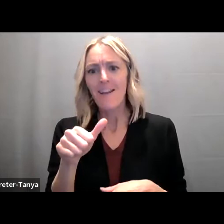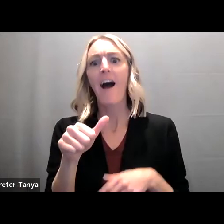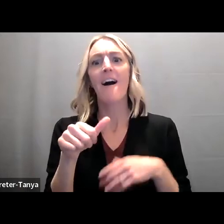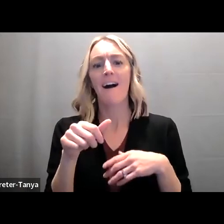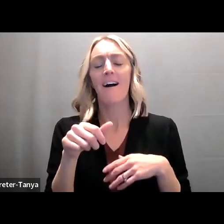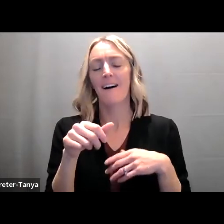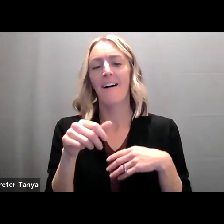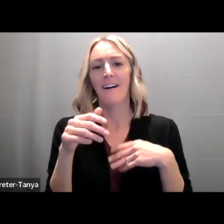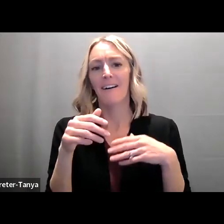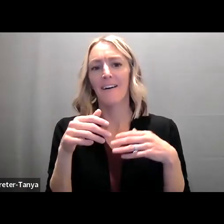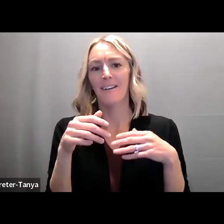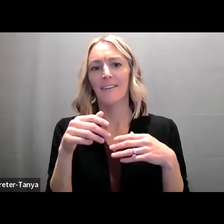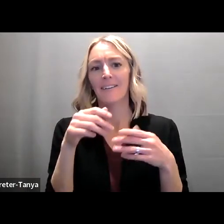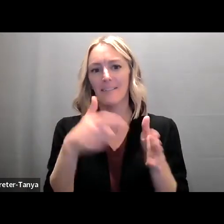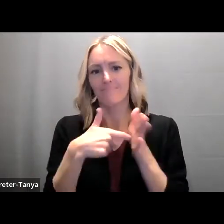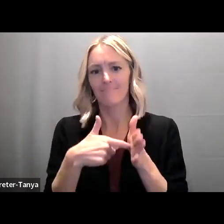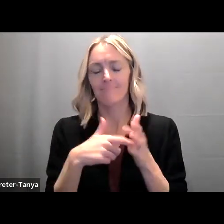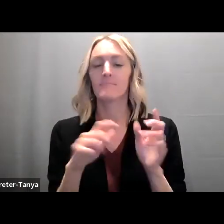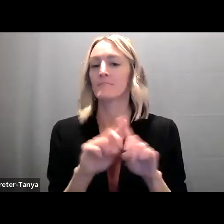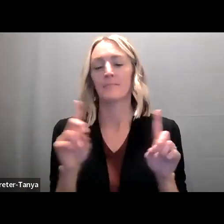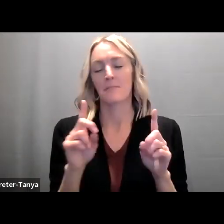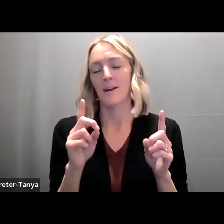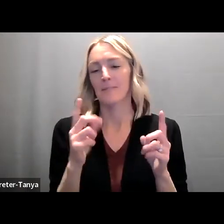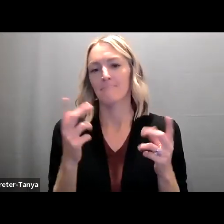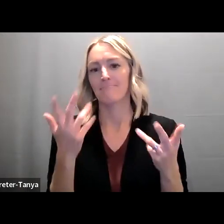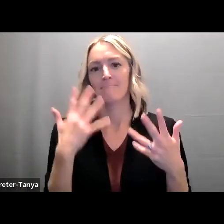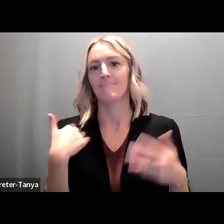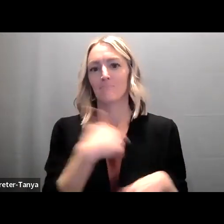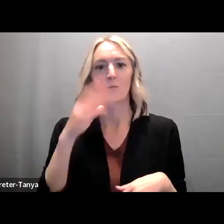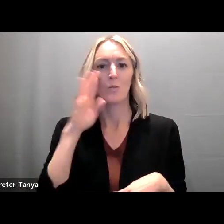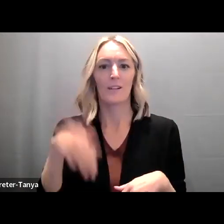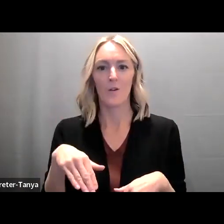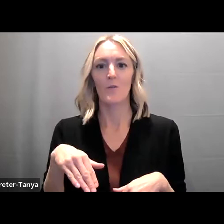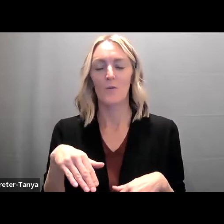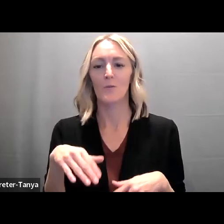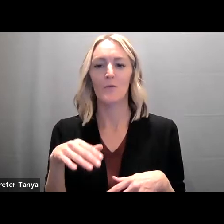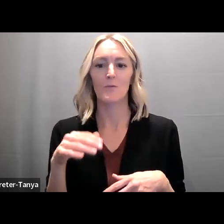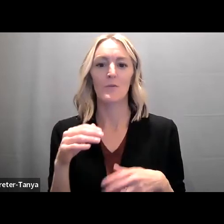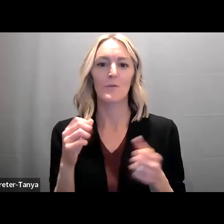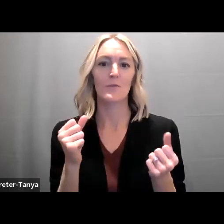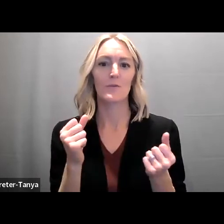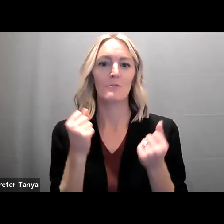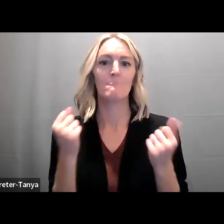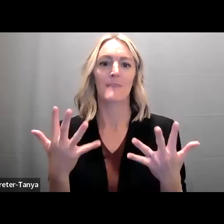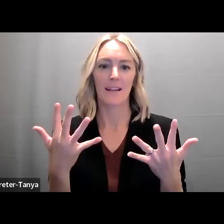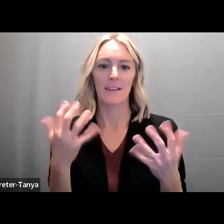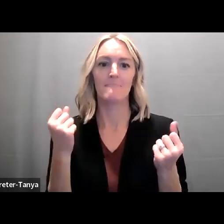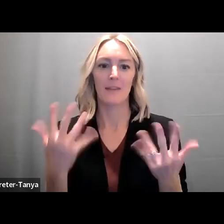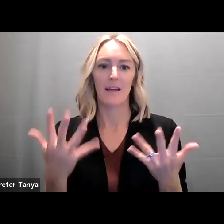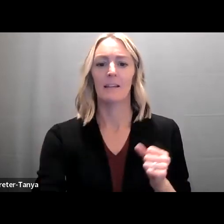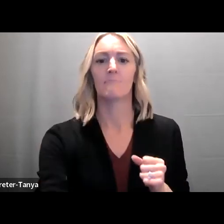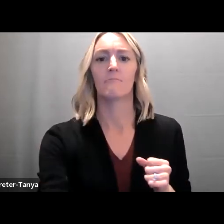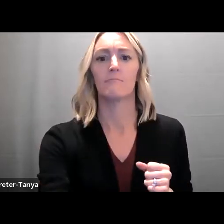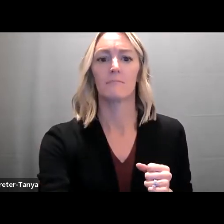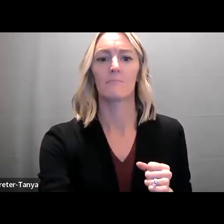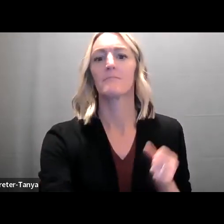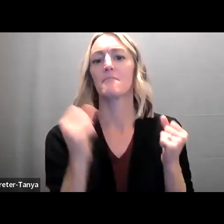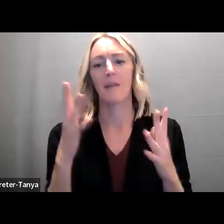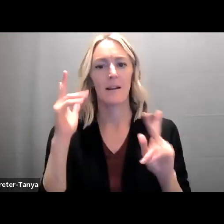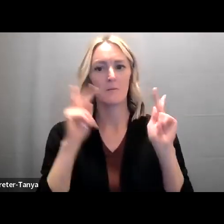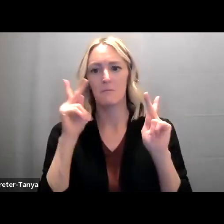But unfortunately, we know that there are many -- people all over country that a disabilities